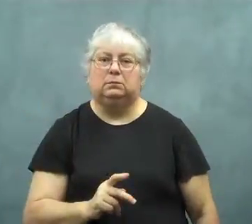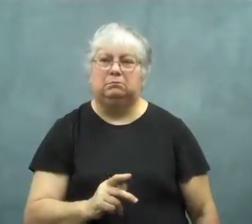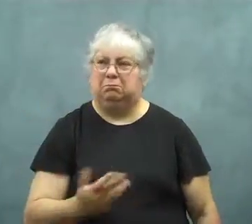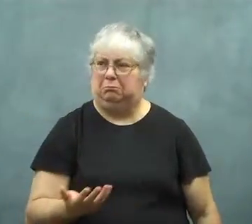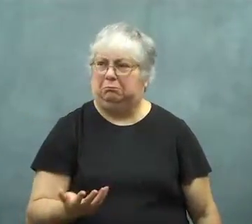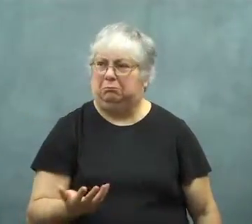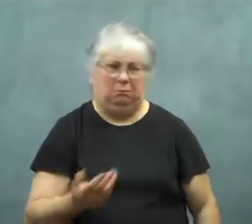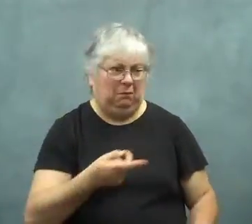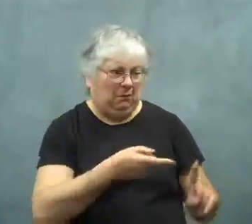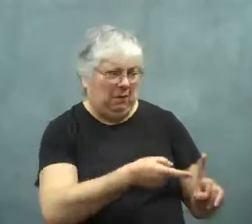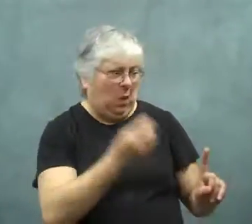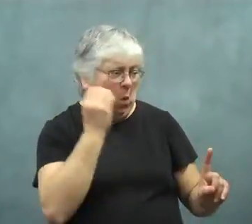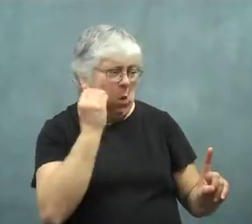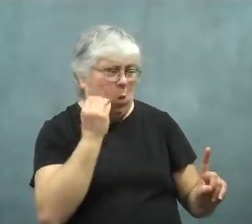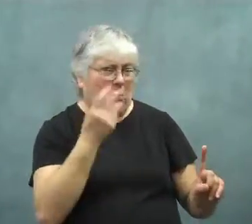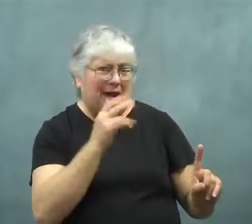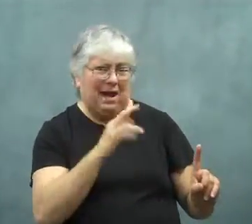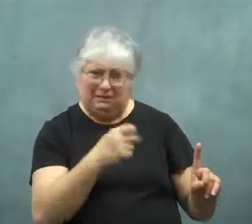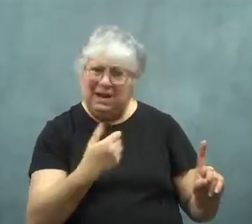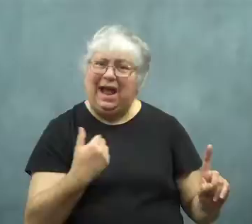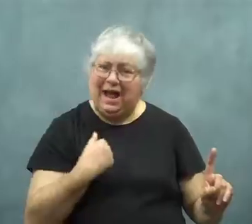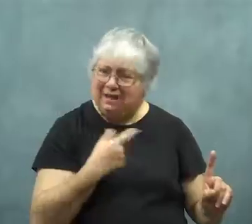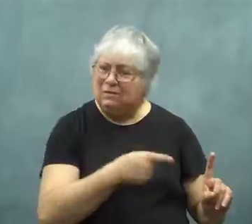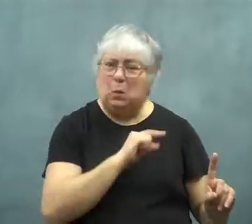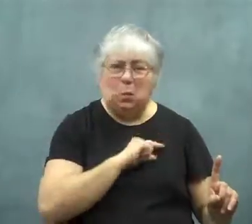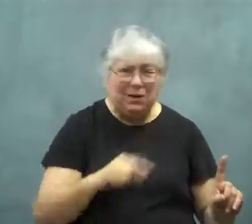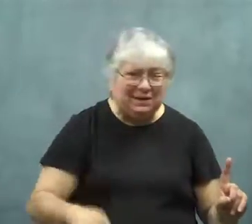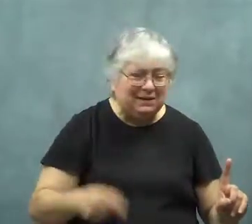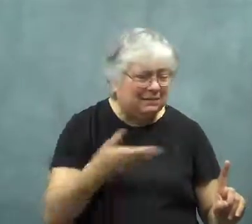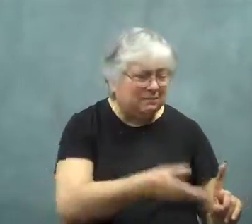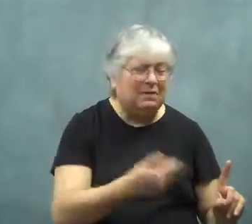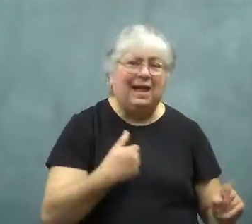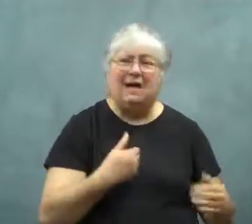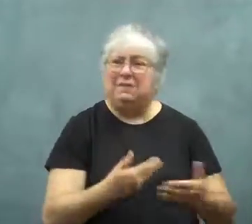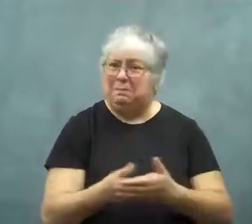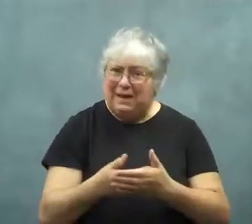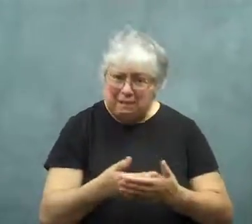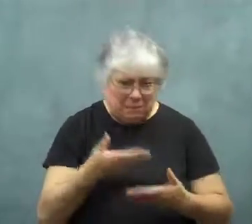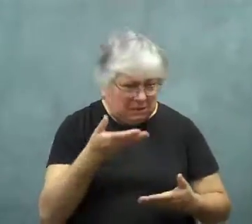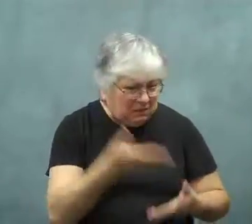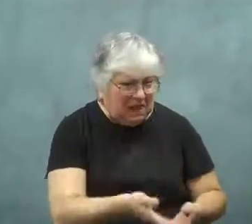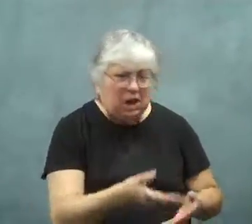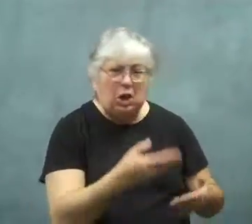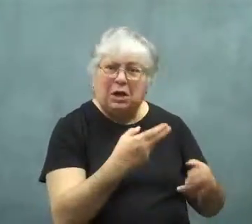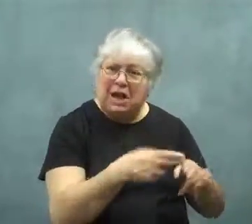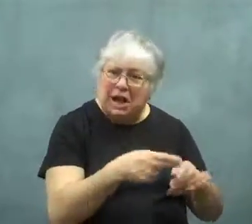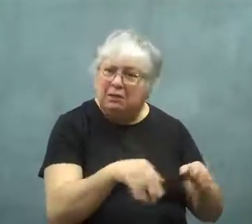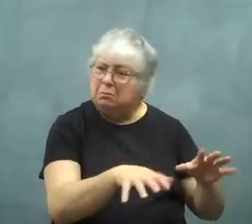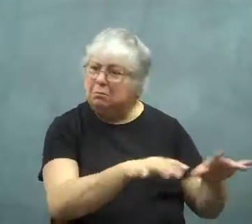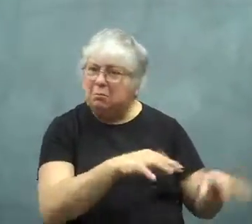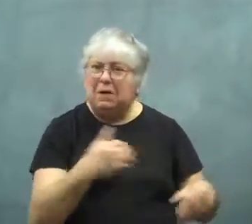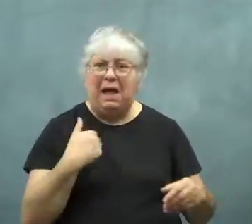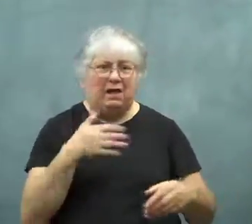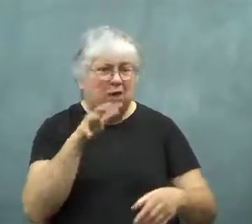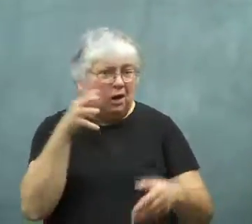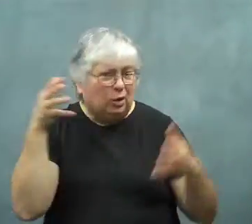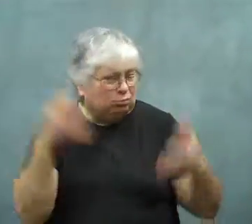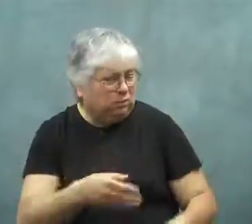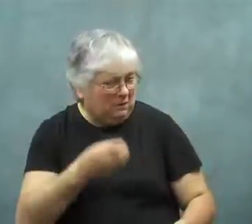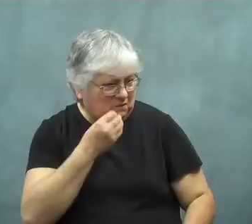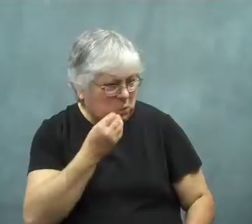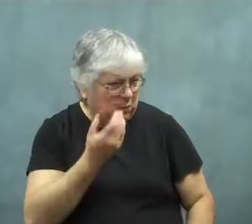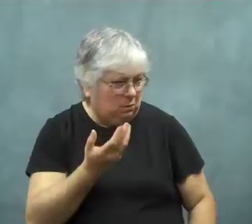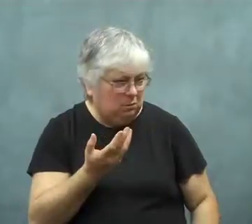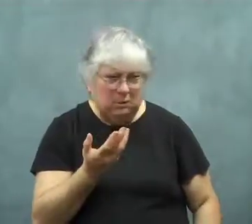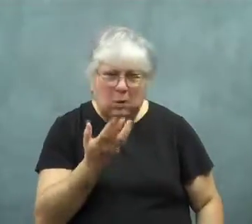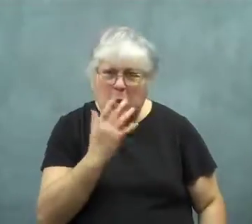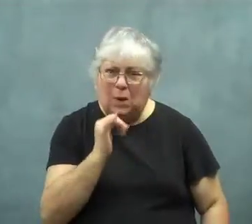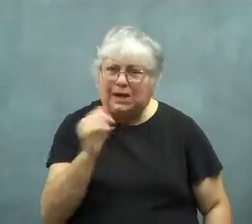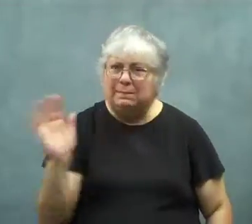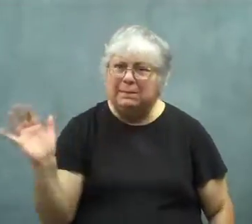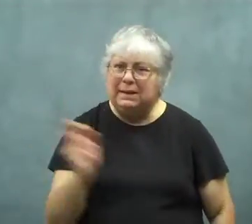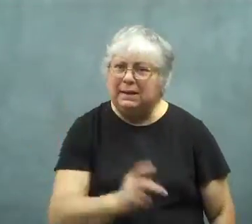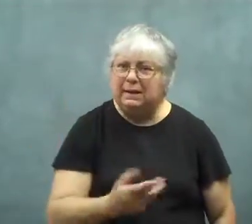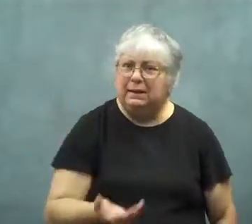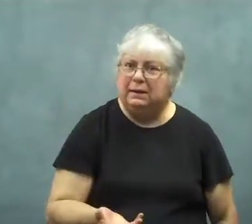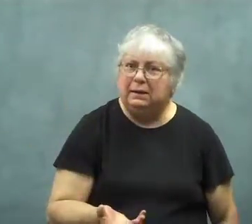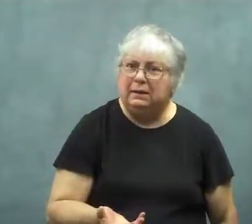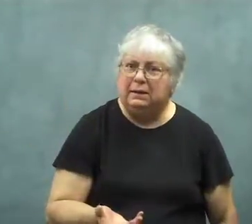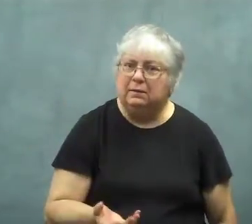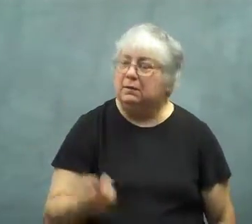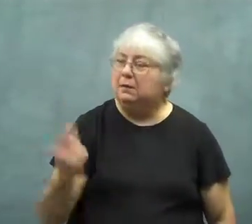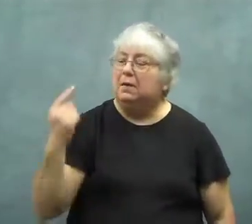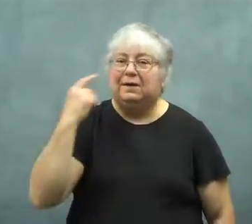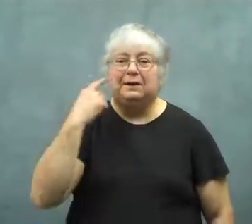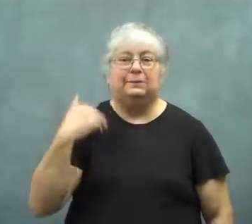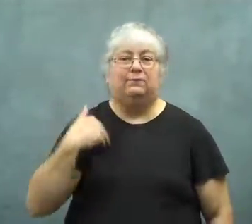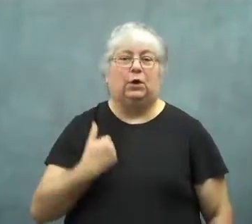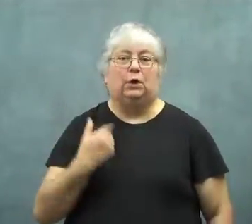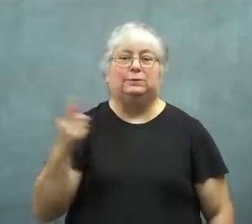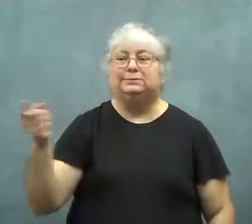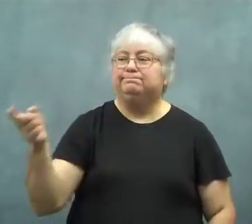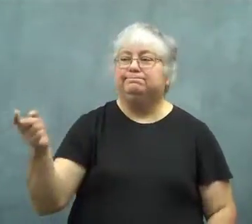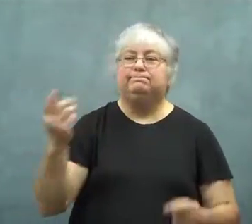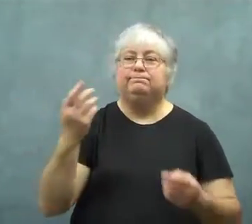The hive would have the queen, babies, and food there,